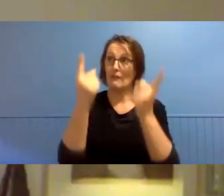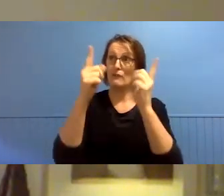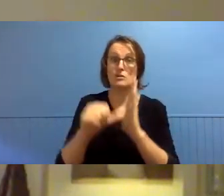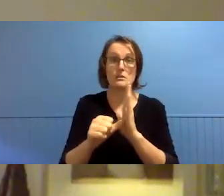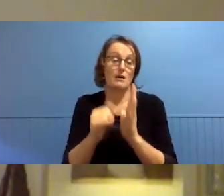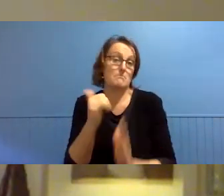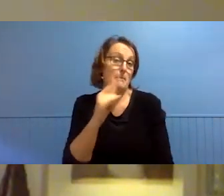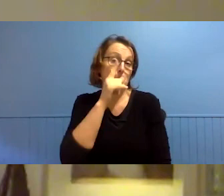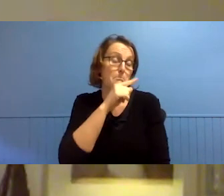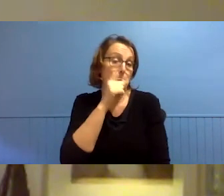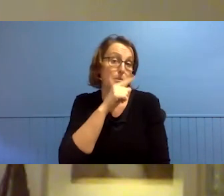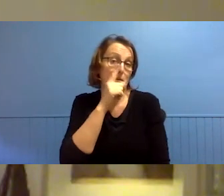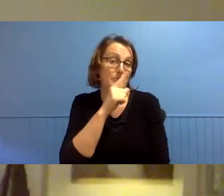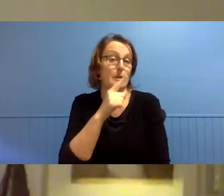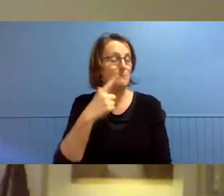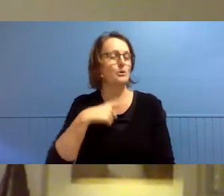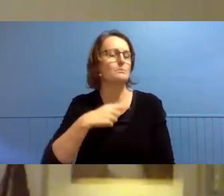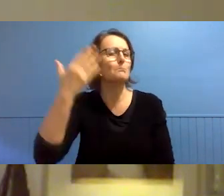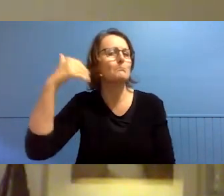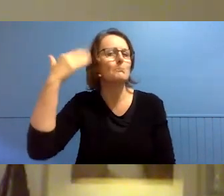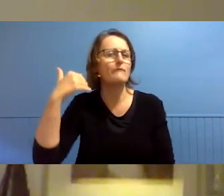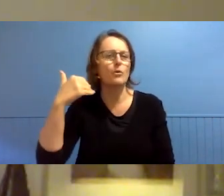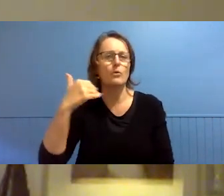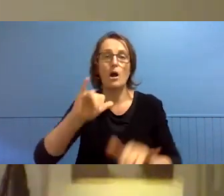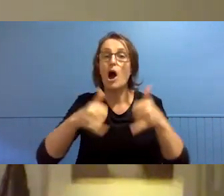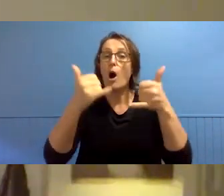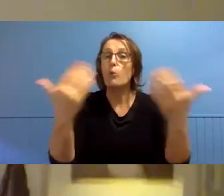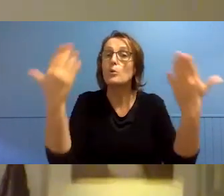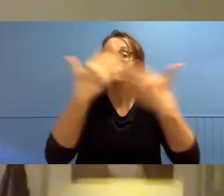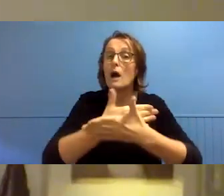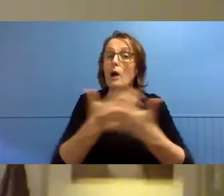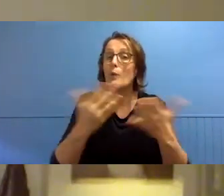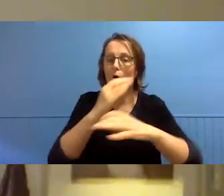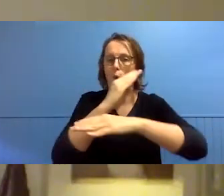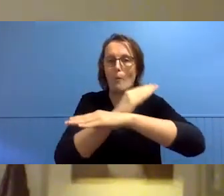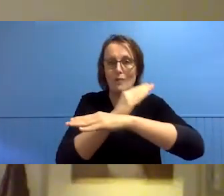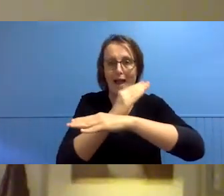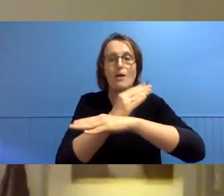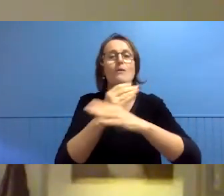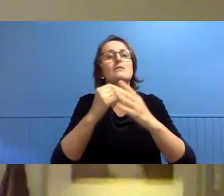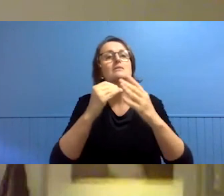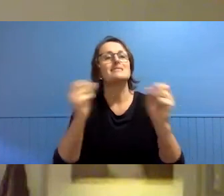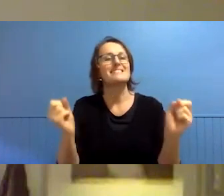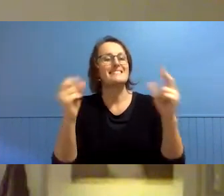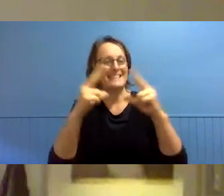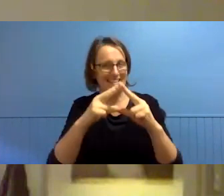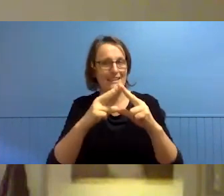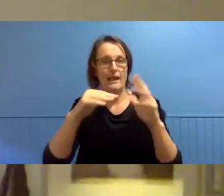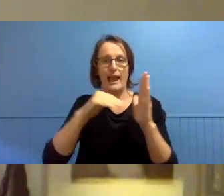because normally we would hold these in Sydney at the Opera House, the last few years anyway, and now we're saying, "Actually, this is a way of